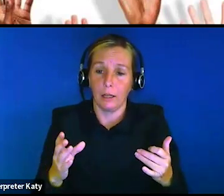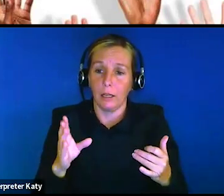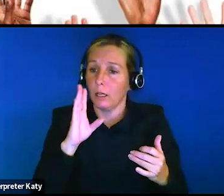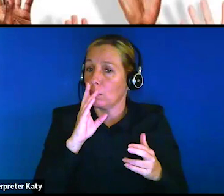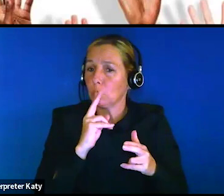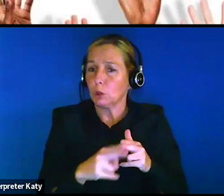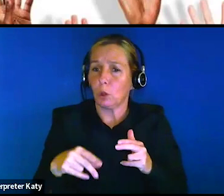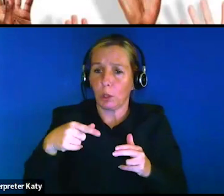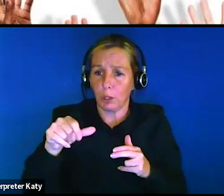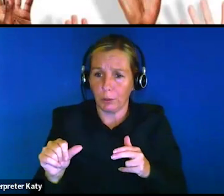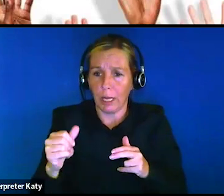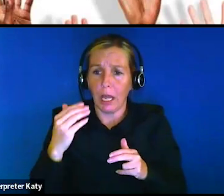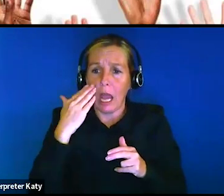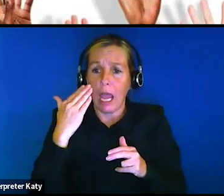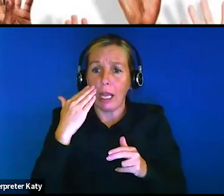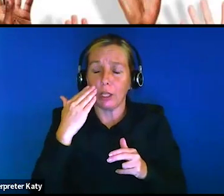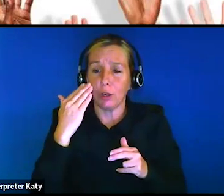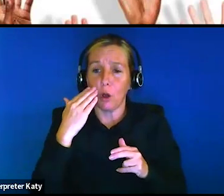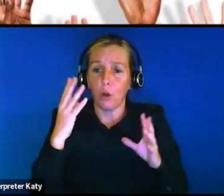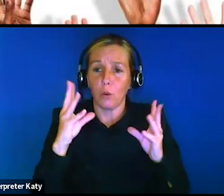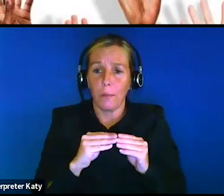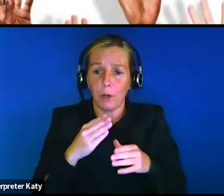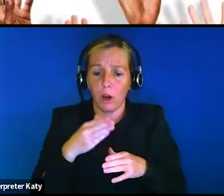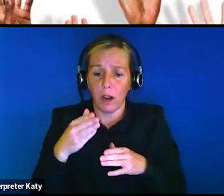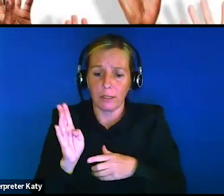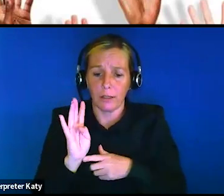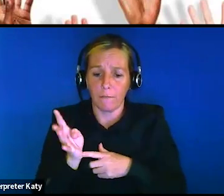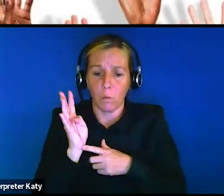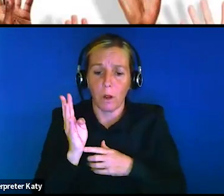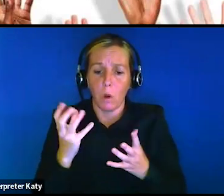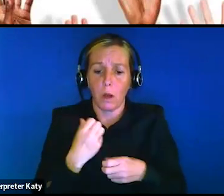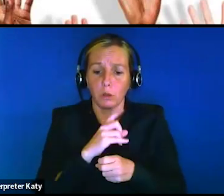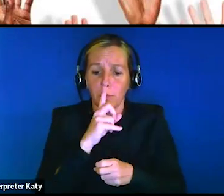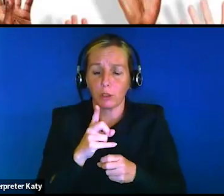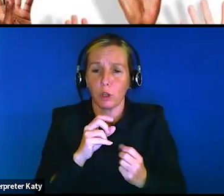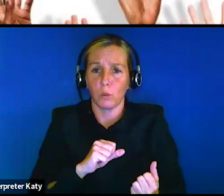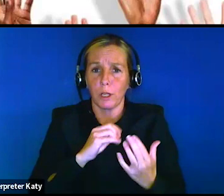I know the webinar ends in 4 minutes. We want to make sure that we address some of the great questions that